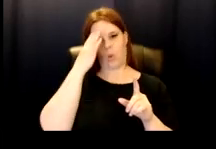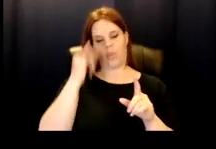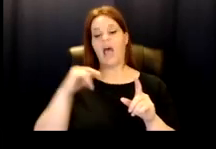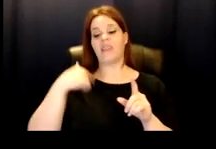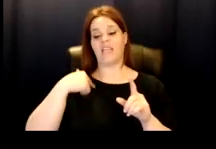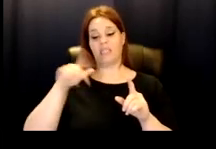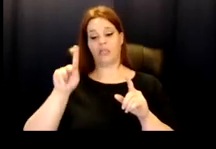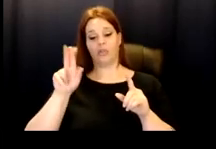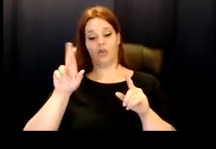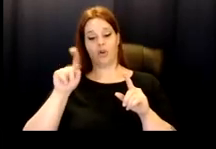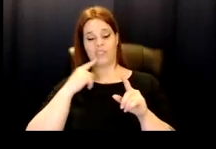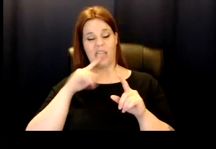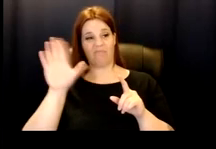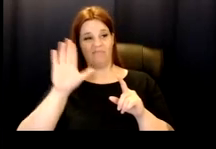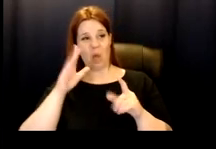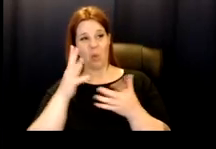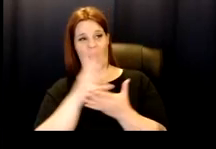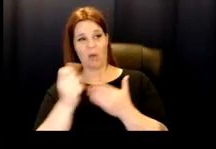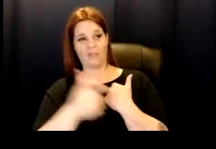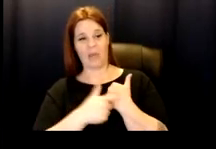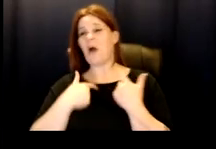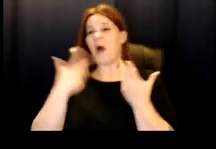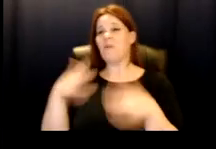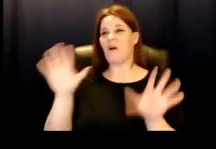about out of time. >> MEERA ADYA: I am all done. Thank you.